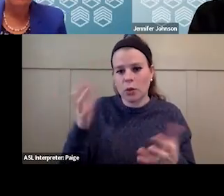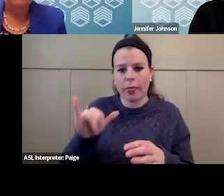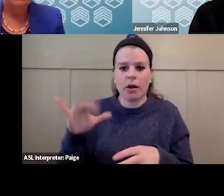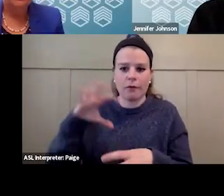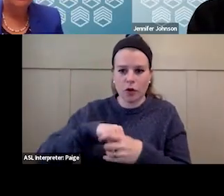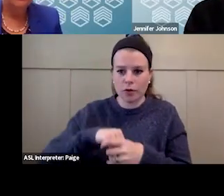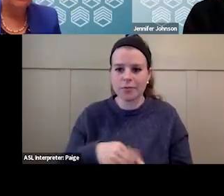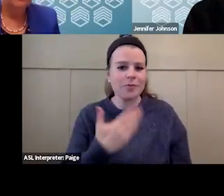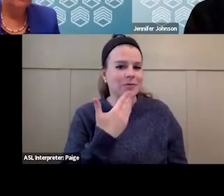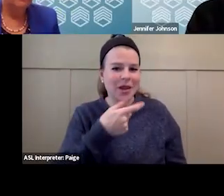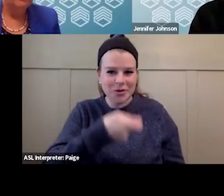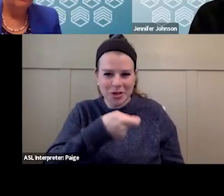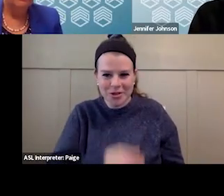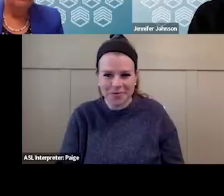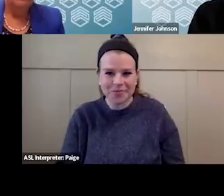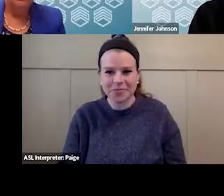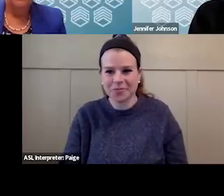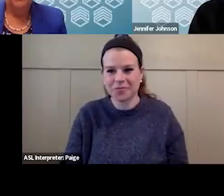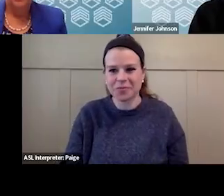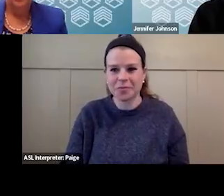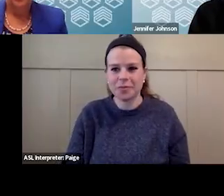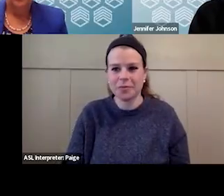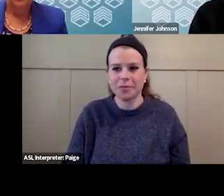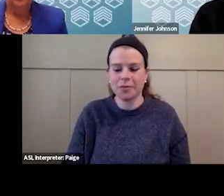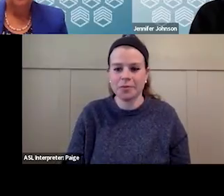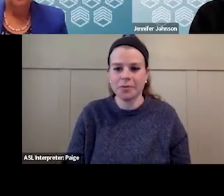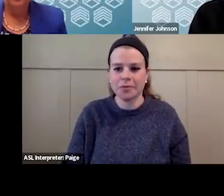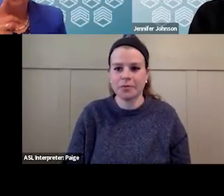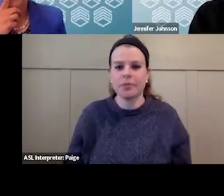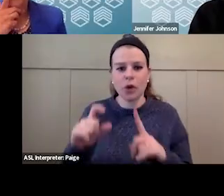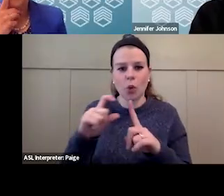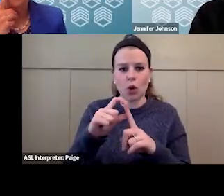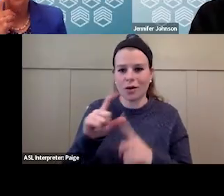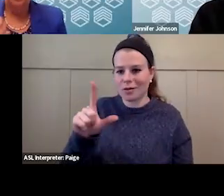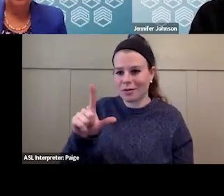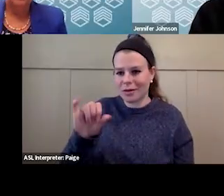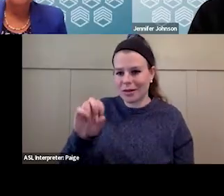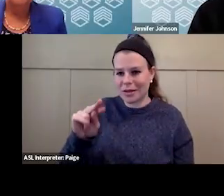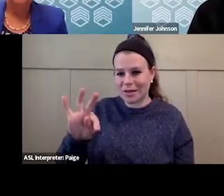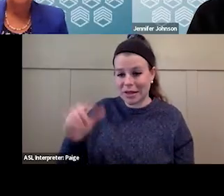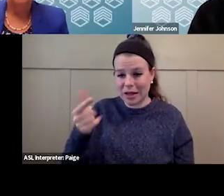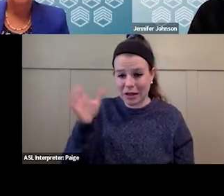Thank you, Judge. The, um, the word listening here is really important, um, I